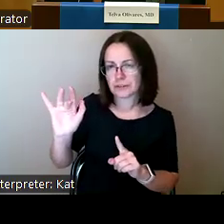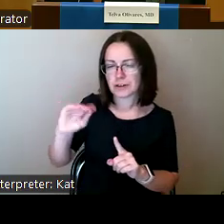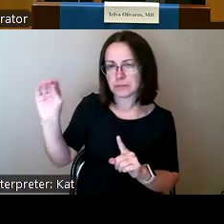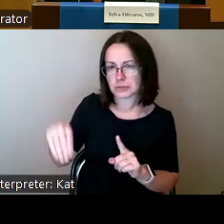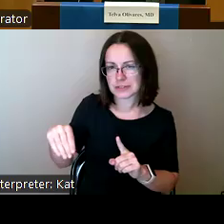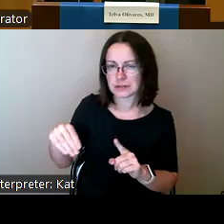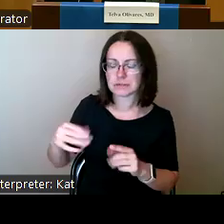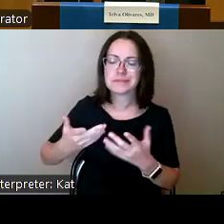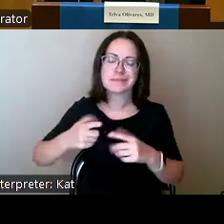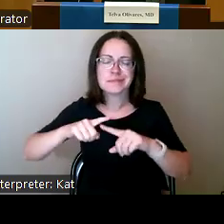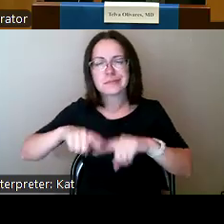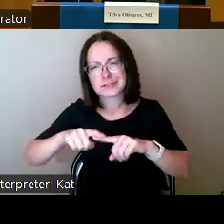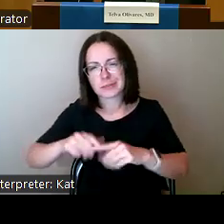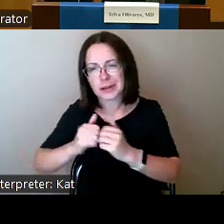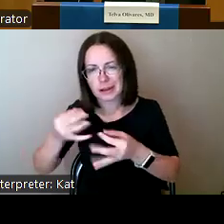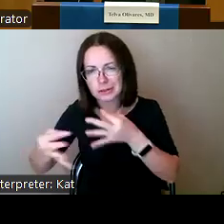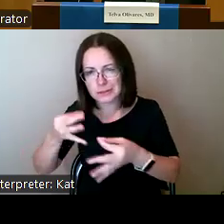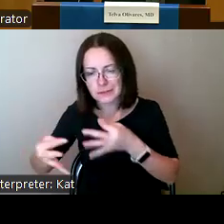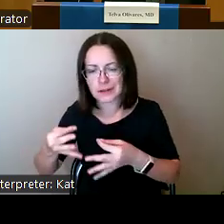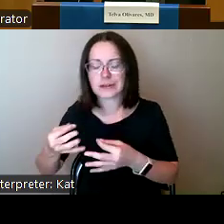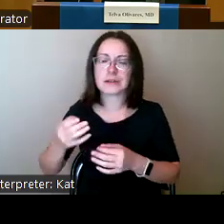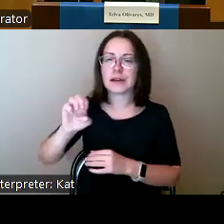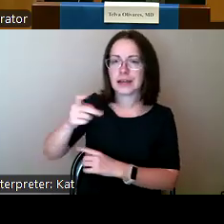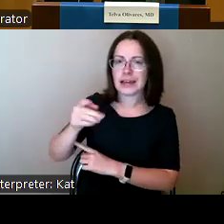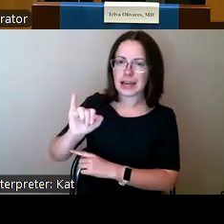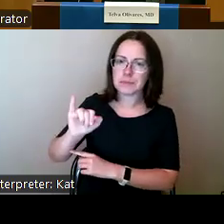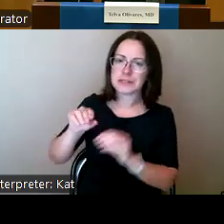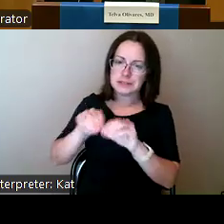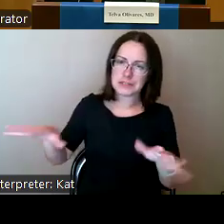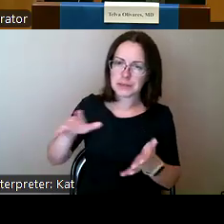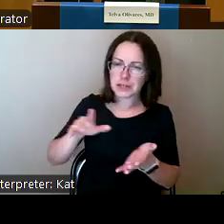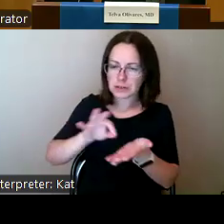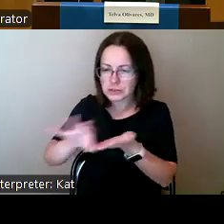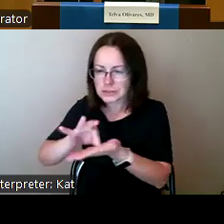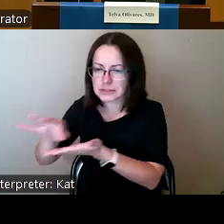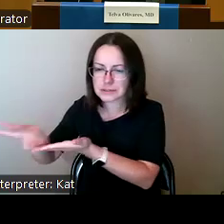depending on how this is defined. No epidemiologic way of tracking this super closely, are what I'm